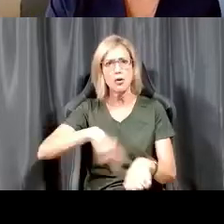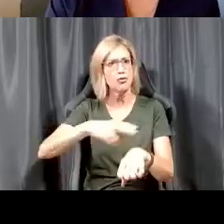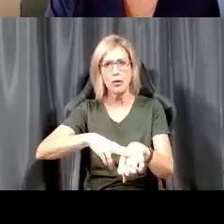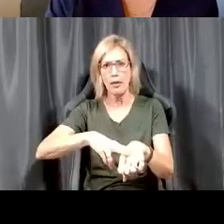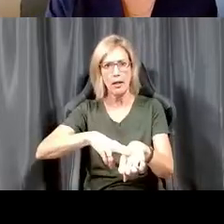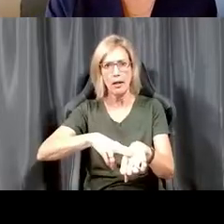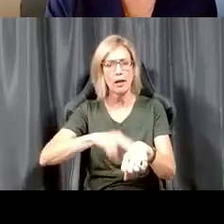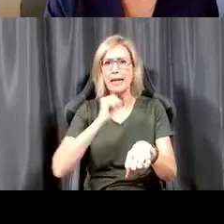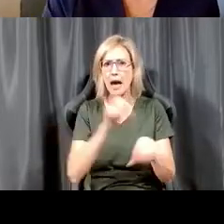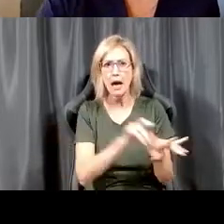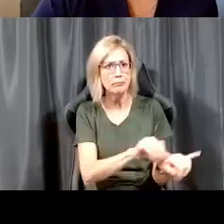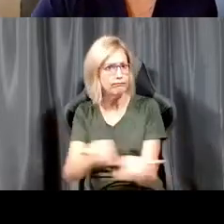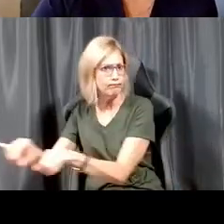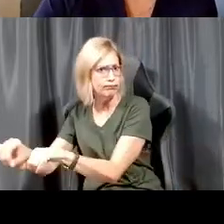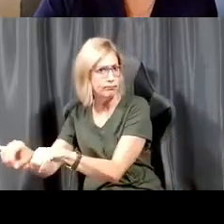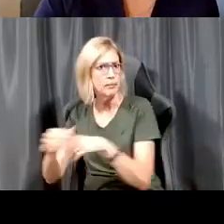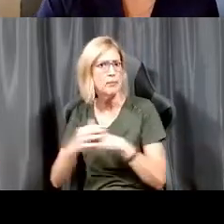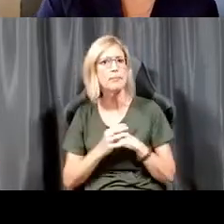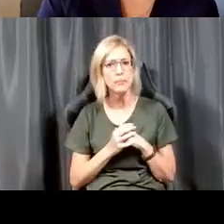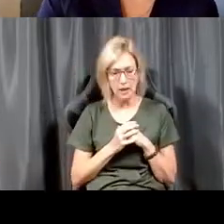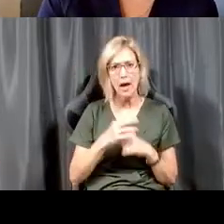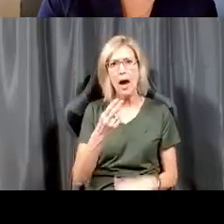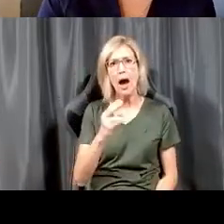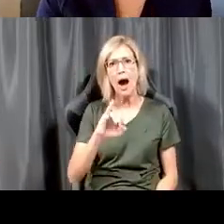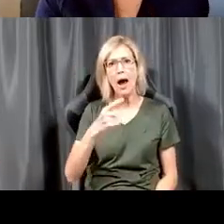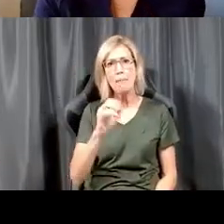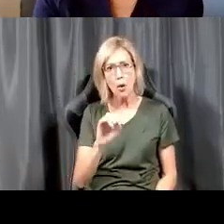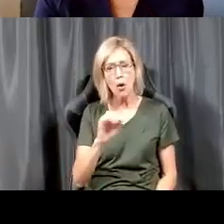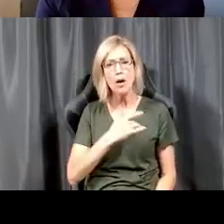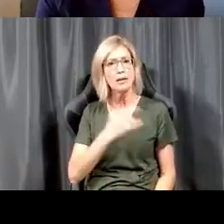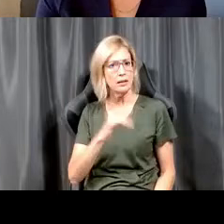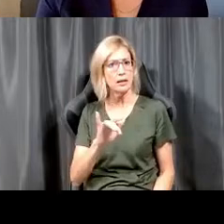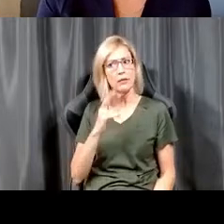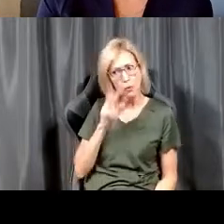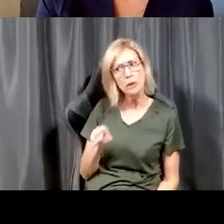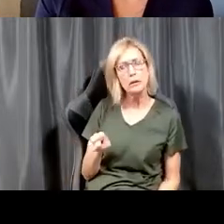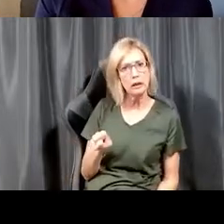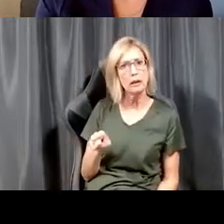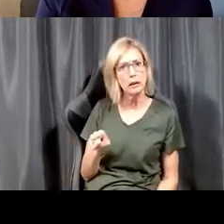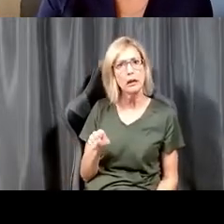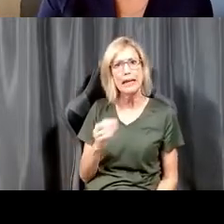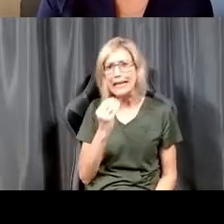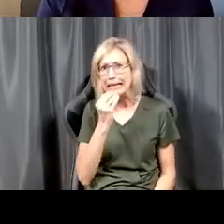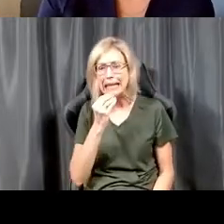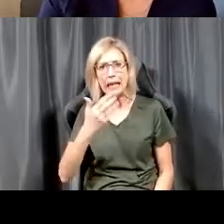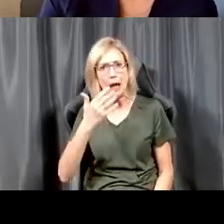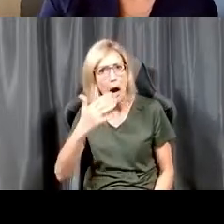See our kids with hyposensitivity in the sense of taste eating very spicy, extreme flavors.